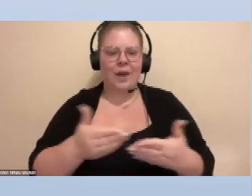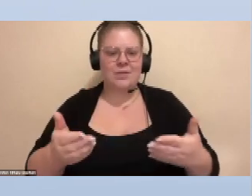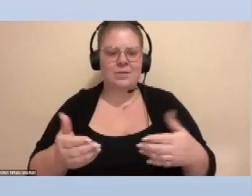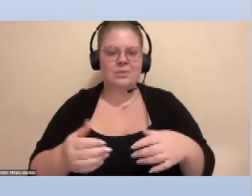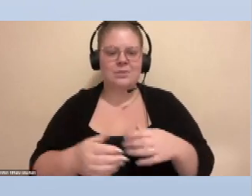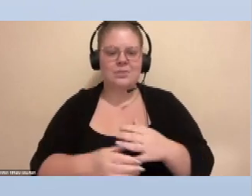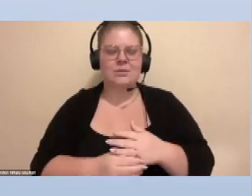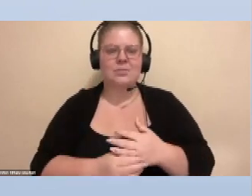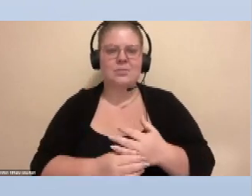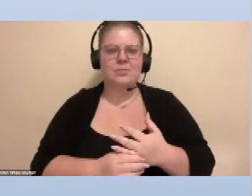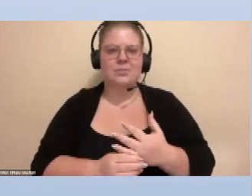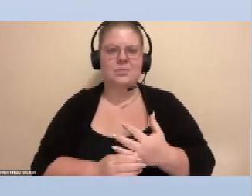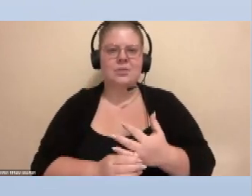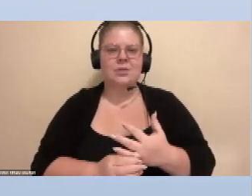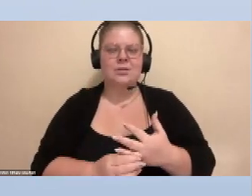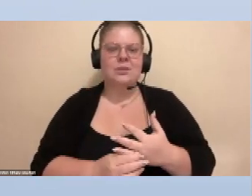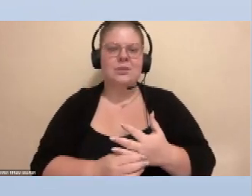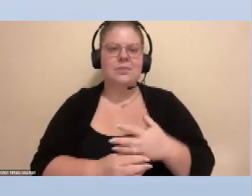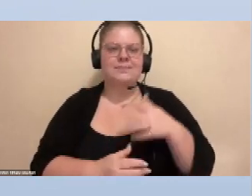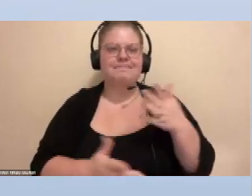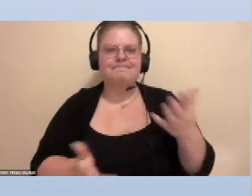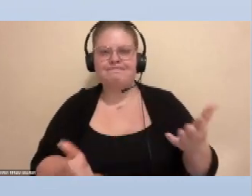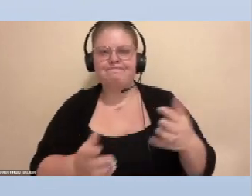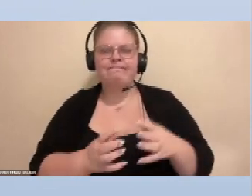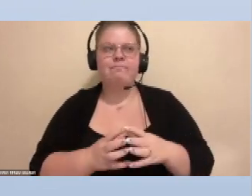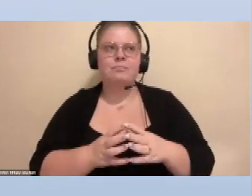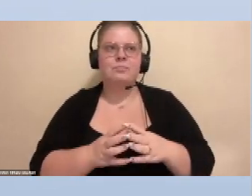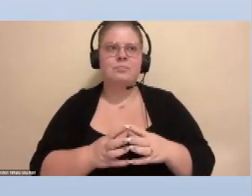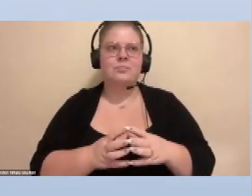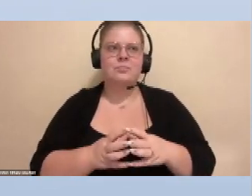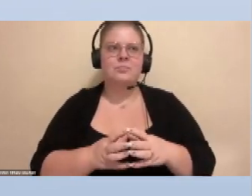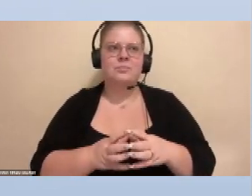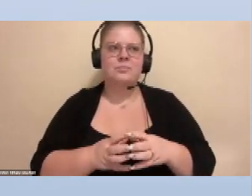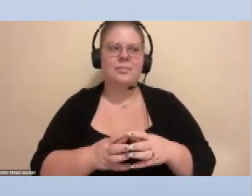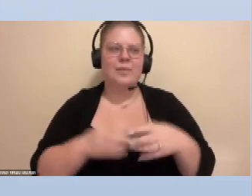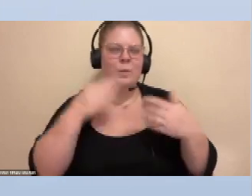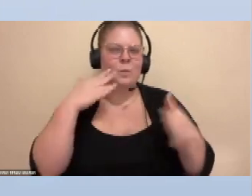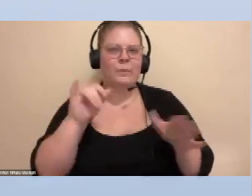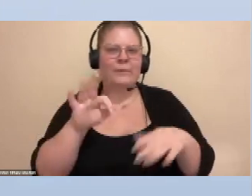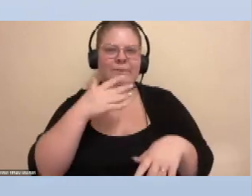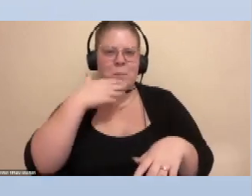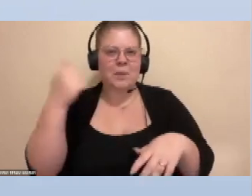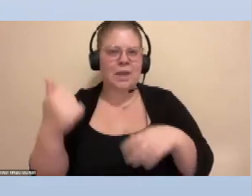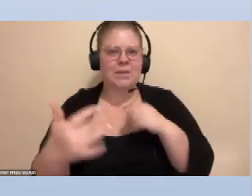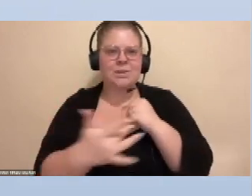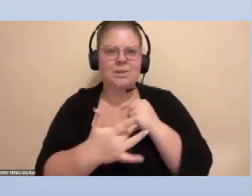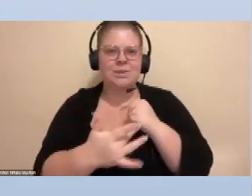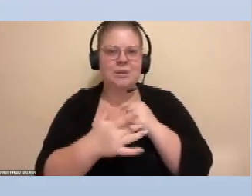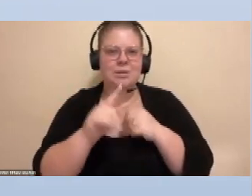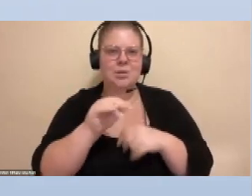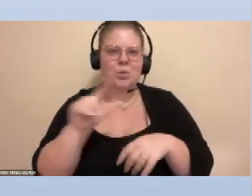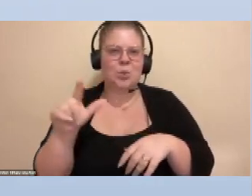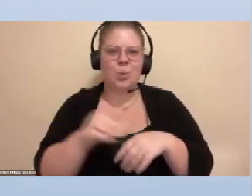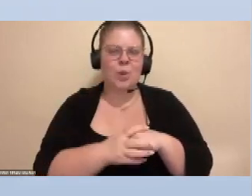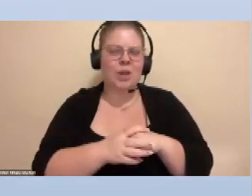I I'm not sure that it would be the best tool to Yeah, I'm just trying to I mean,